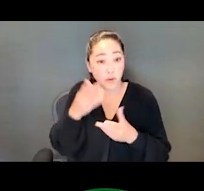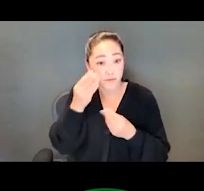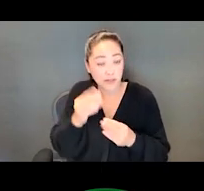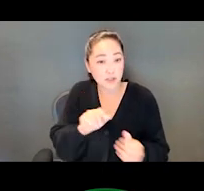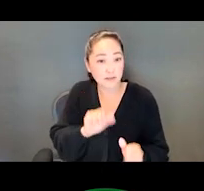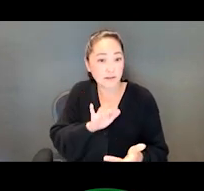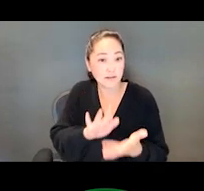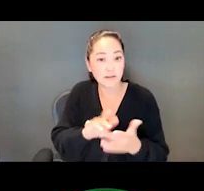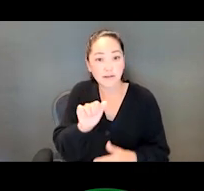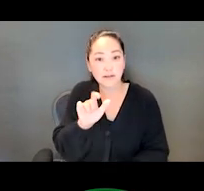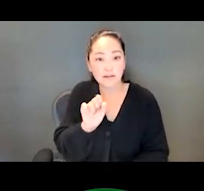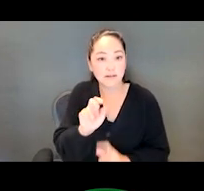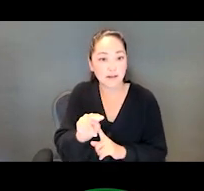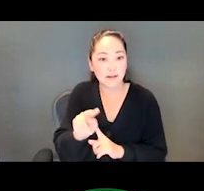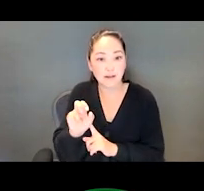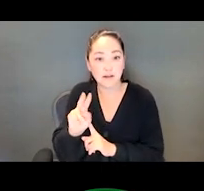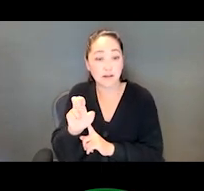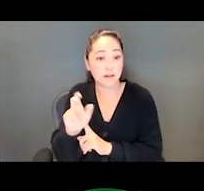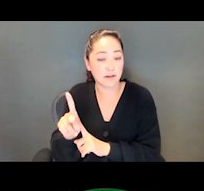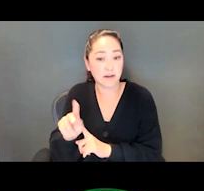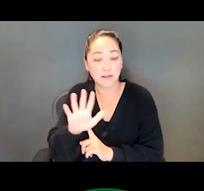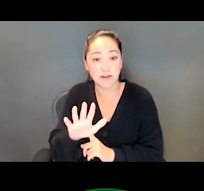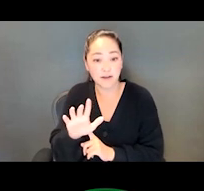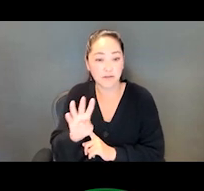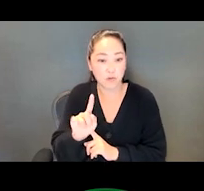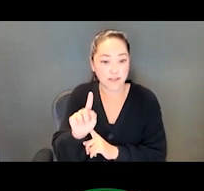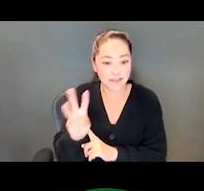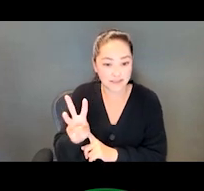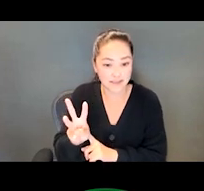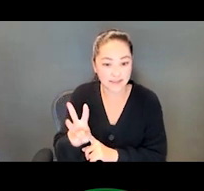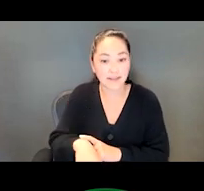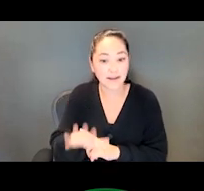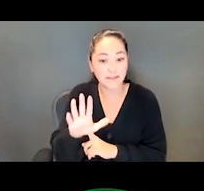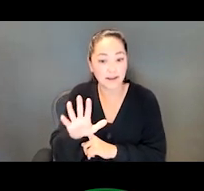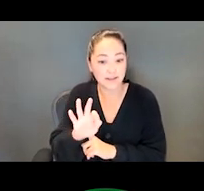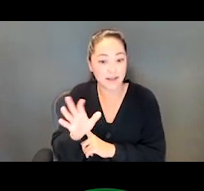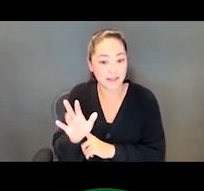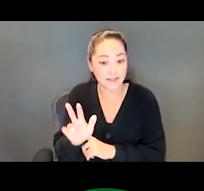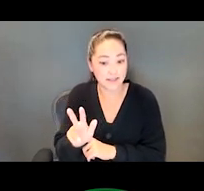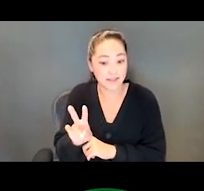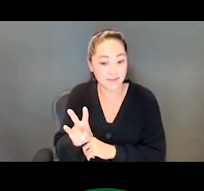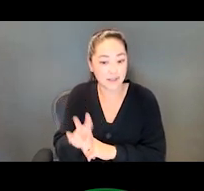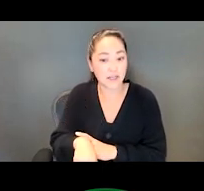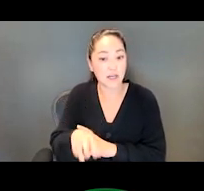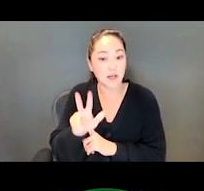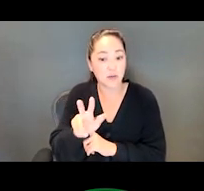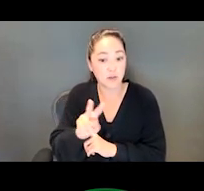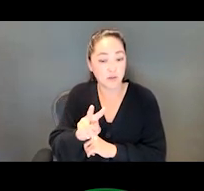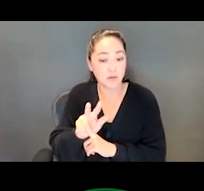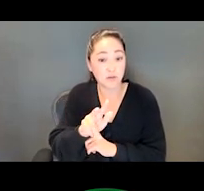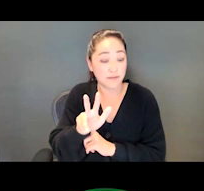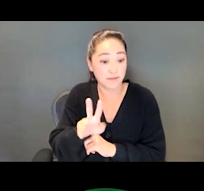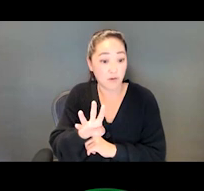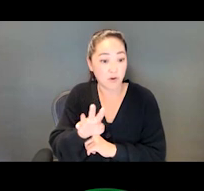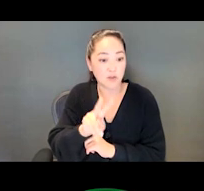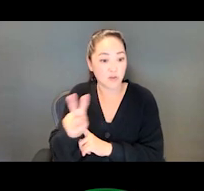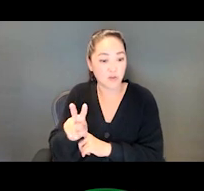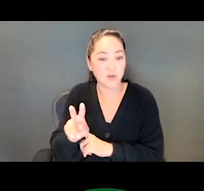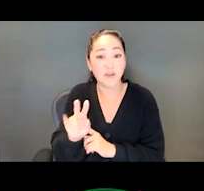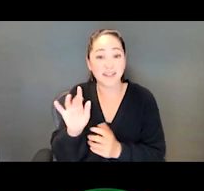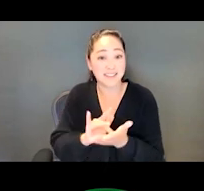contact Alison Novak at (416) 597-3422 extension 7 8 7 8 or by email at Allison.